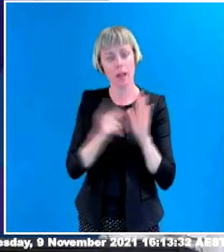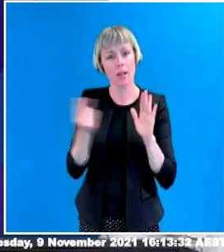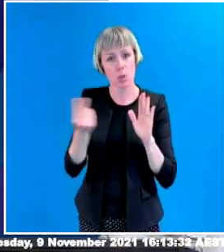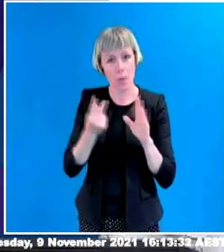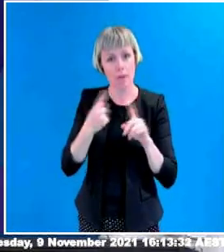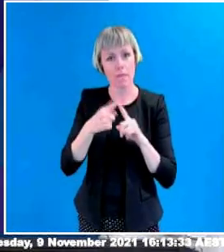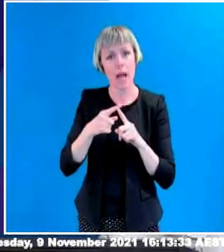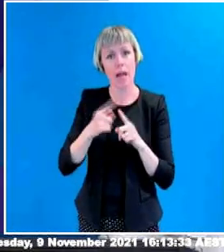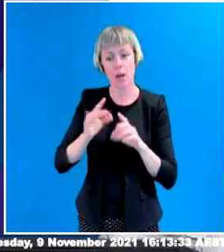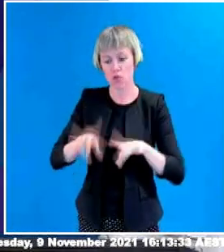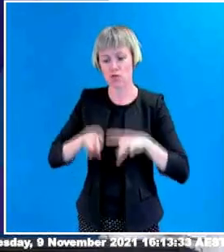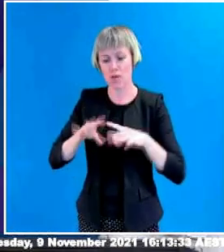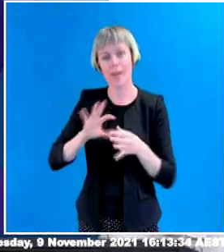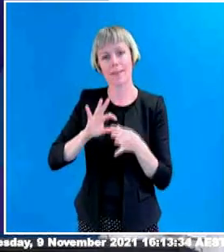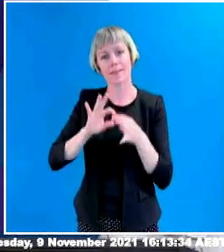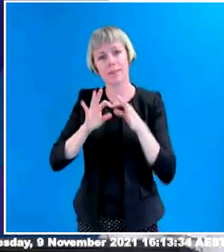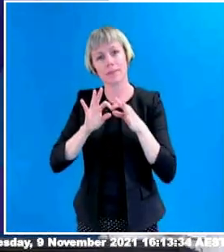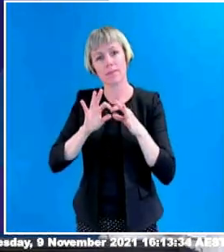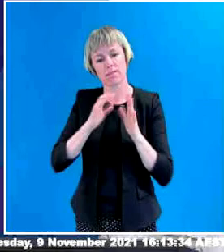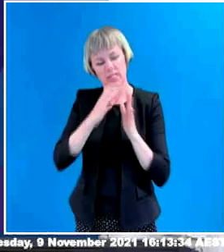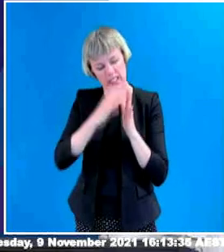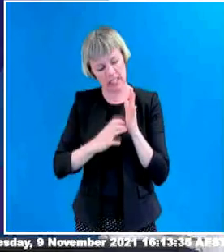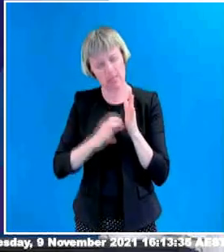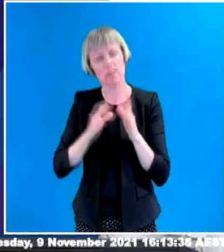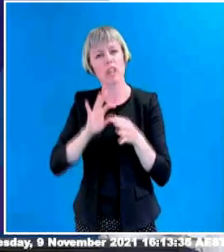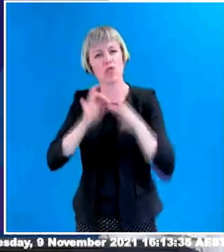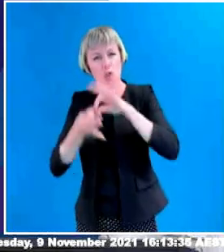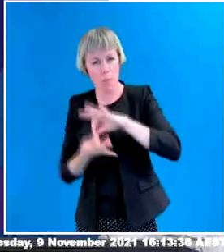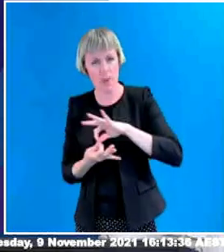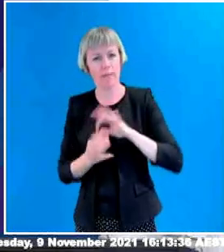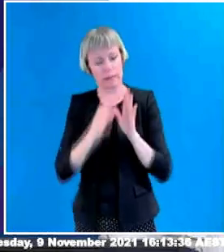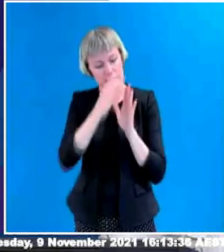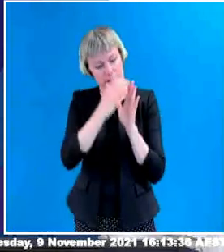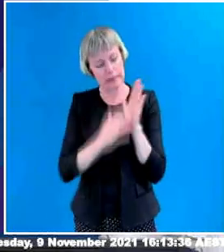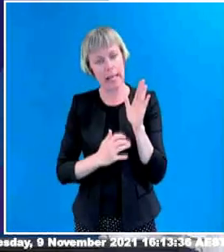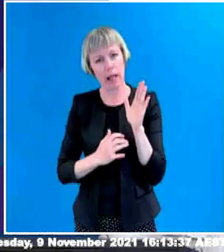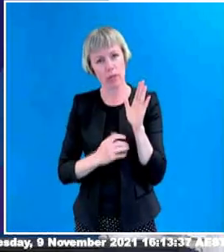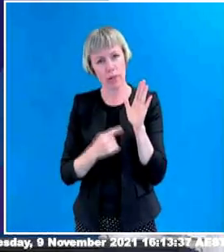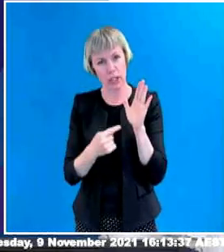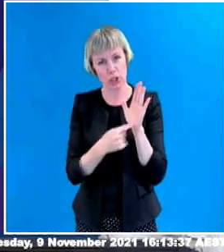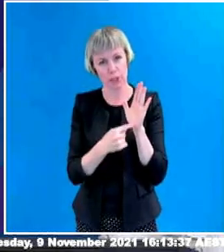What we have heard in this Royal Commission so far, we have heard that